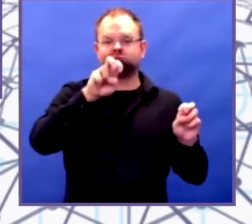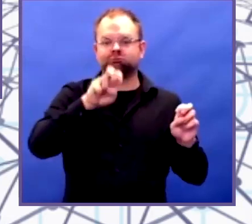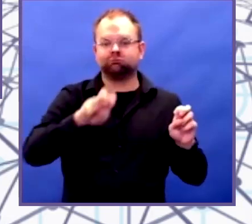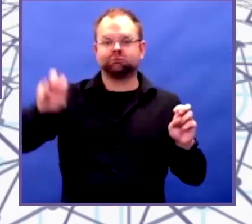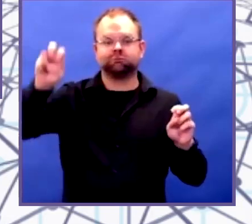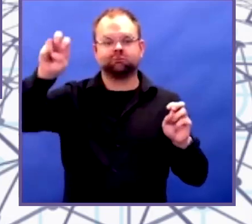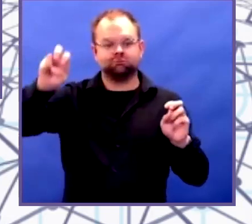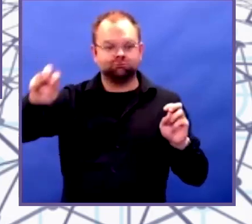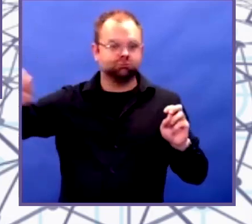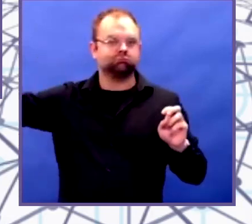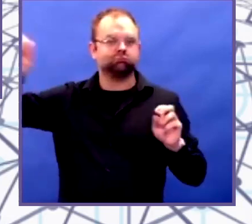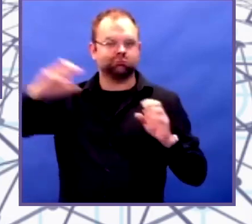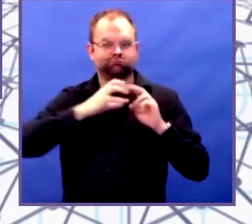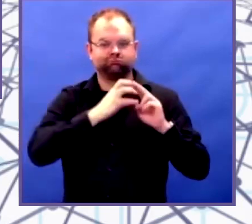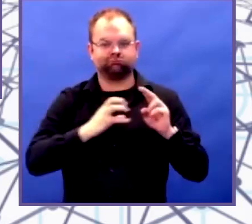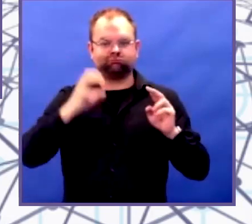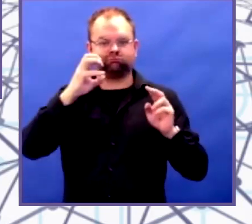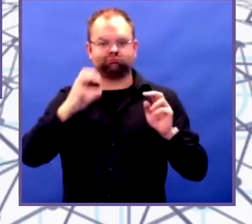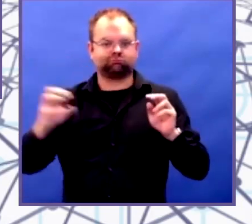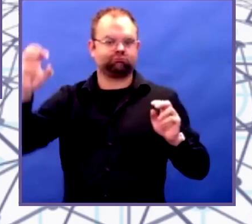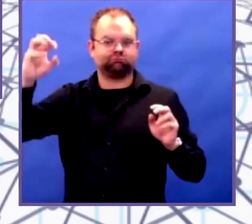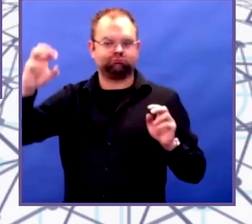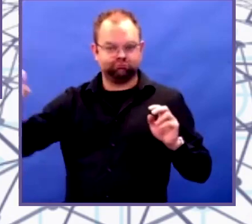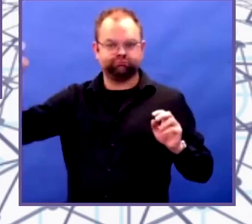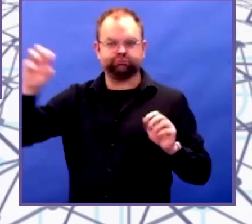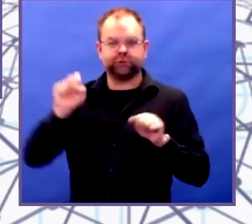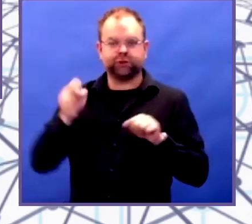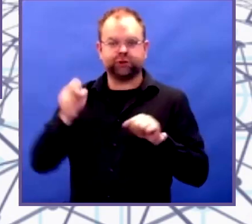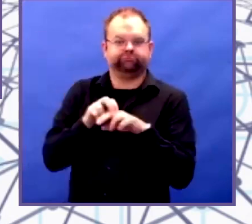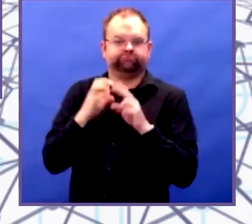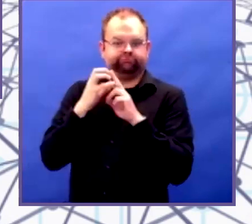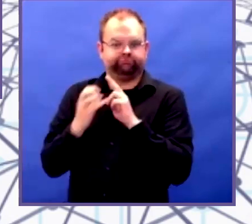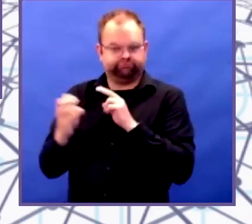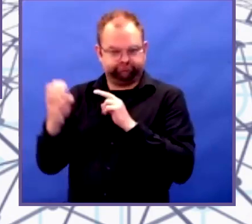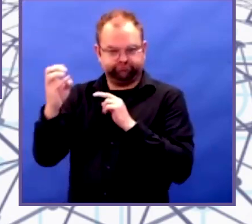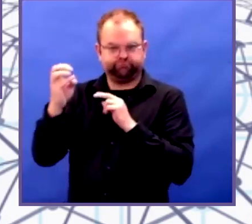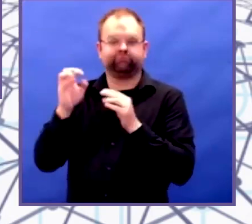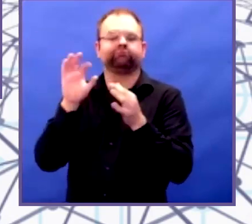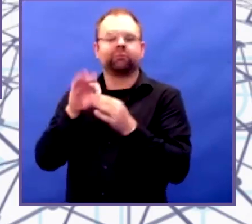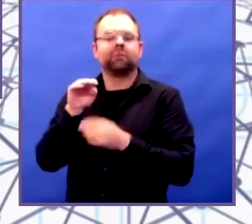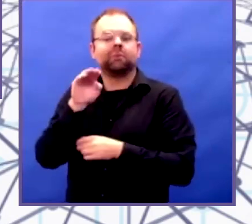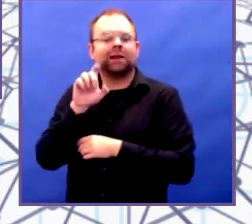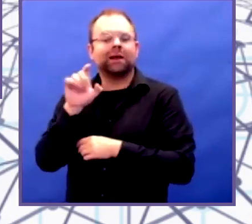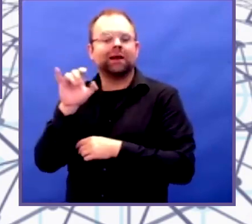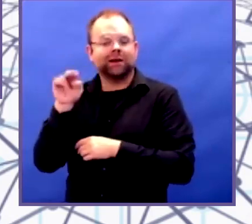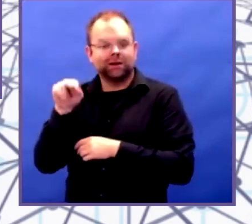provide urban infrastructure for them to have adequate conditions to live in their areas,